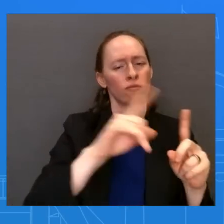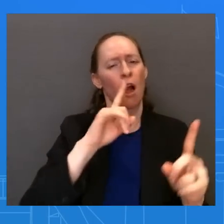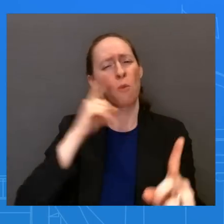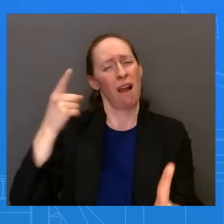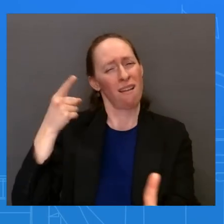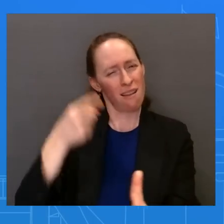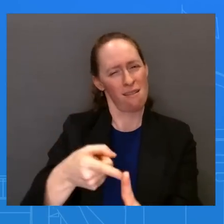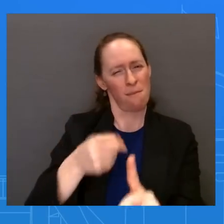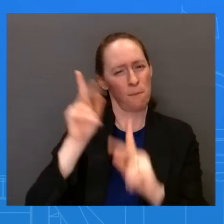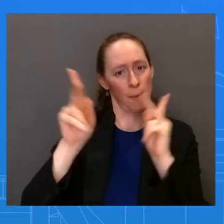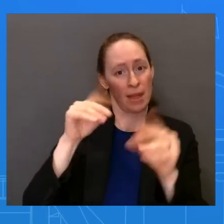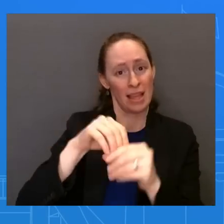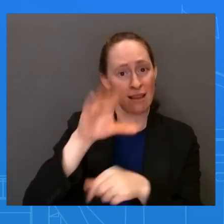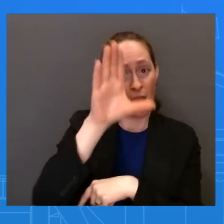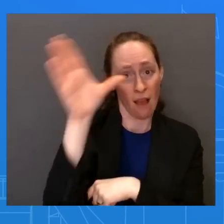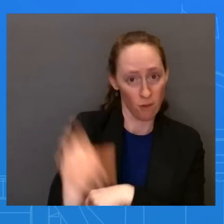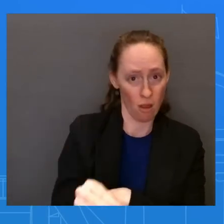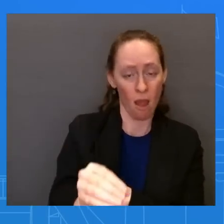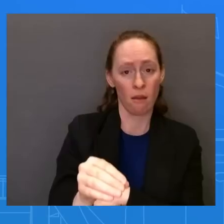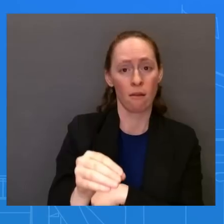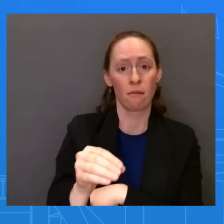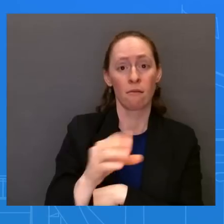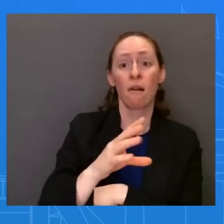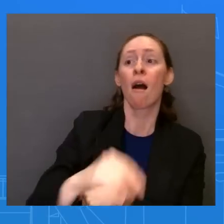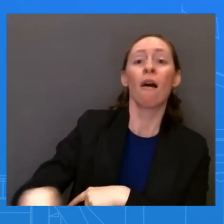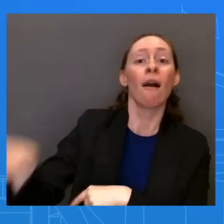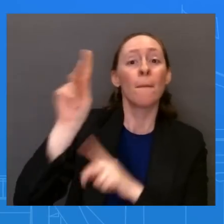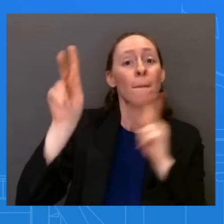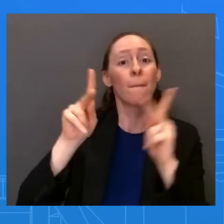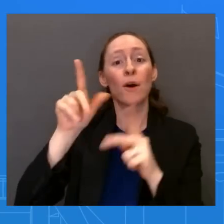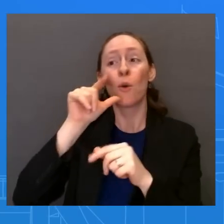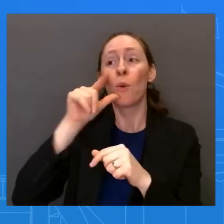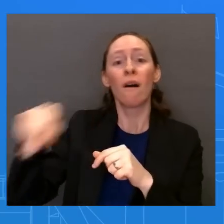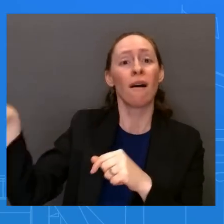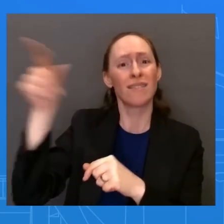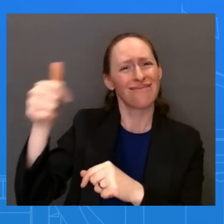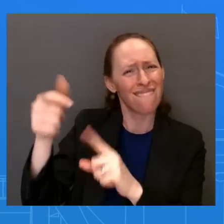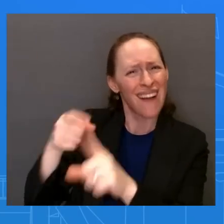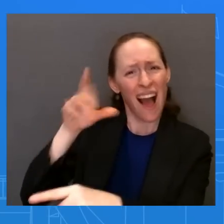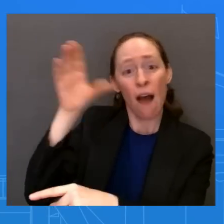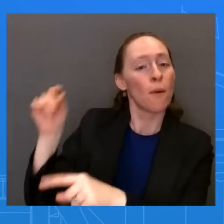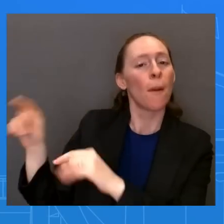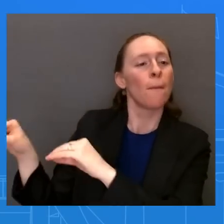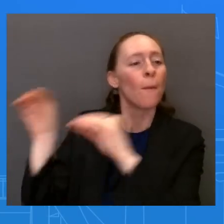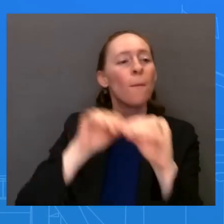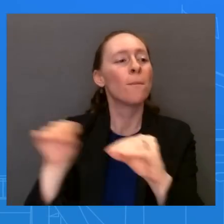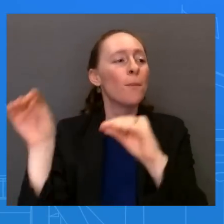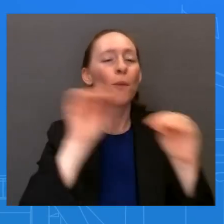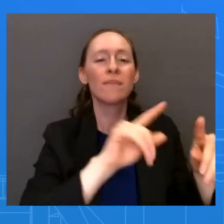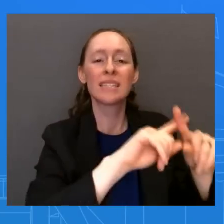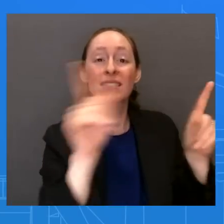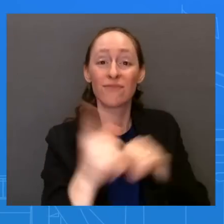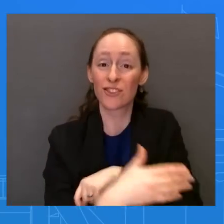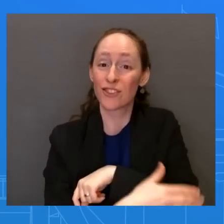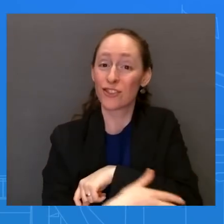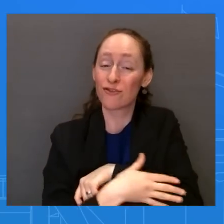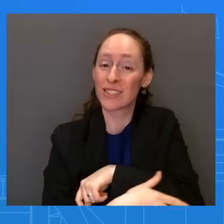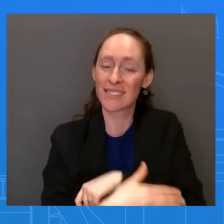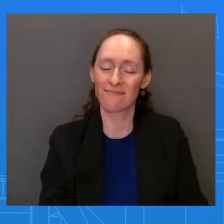and to set the stage for deeper cooperation and engagement in 2023 and beyond. So it is -- it was just the beginning. And we're looking to --